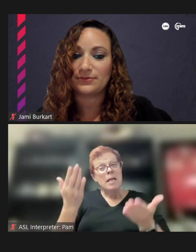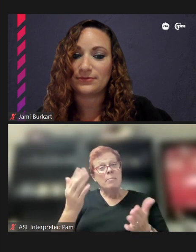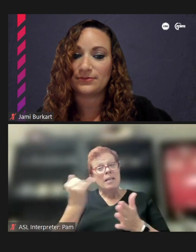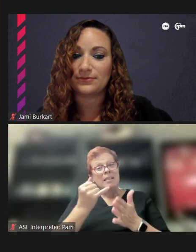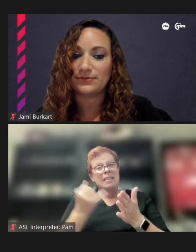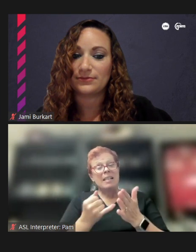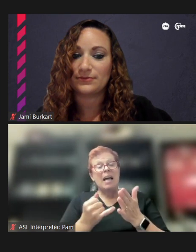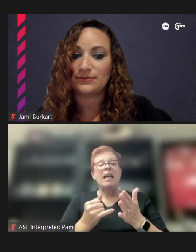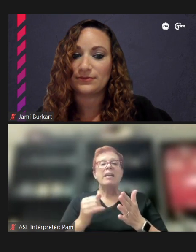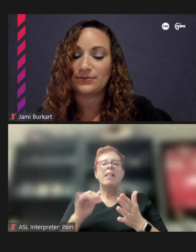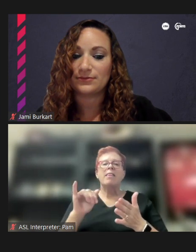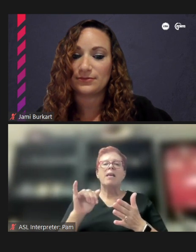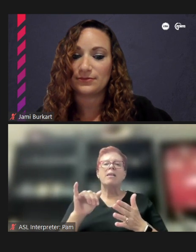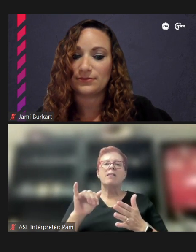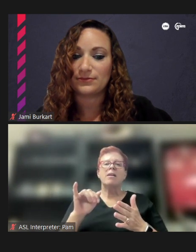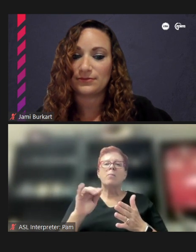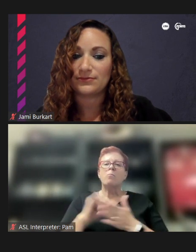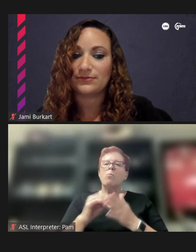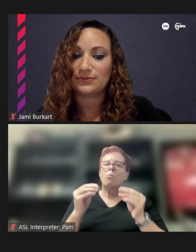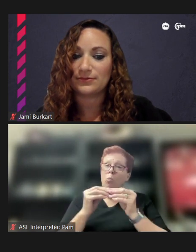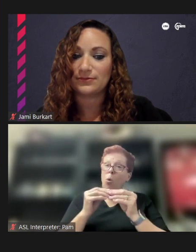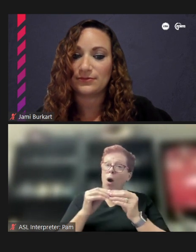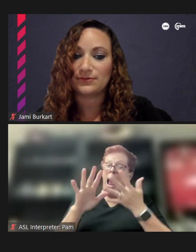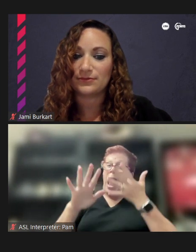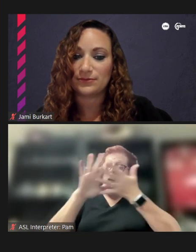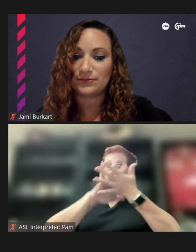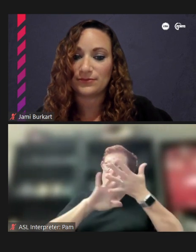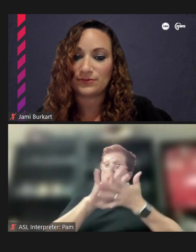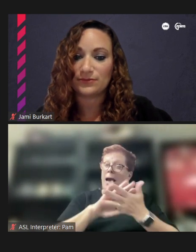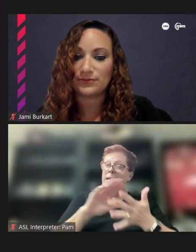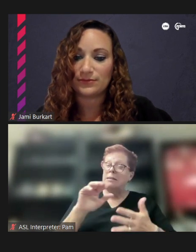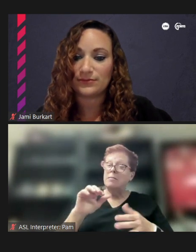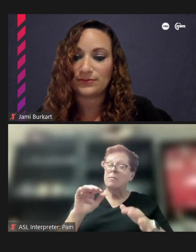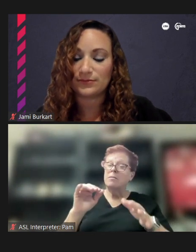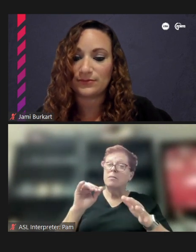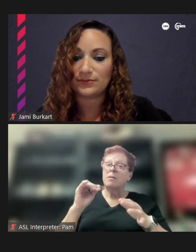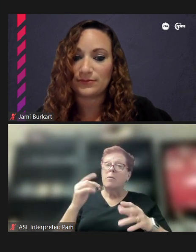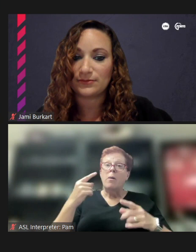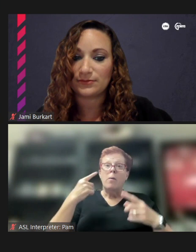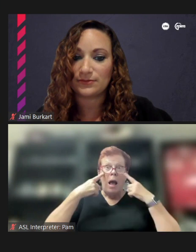has very abstract elements -- very high color because it's going to be under the L tracks,